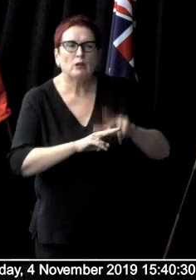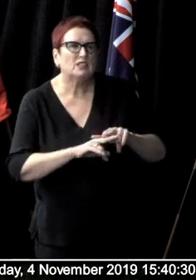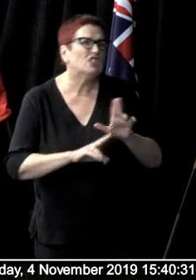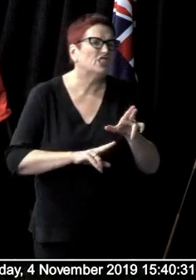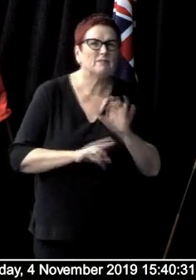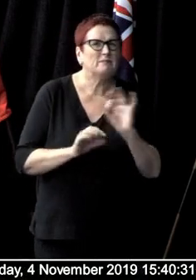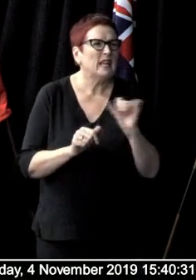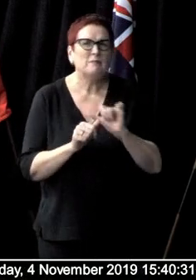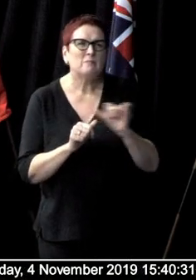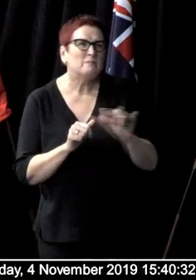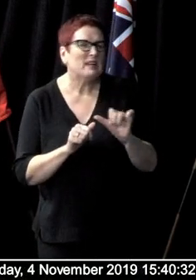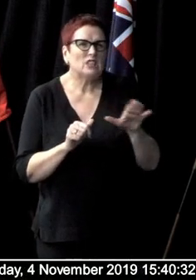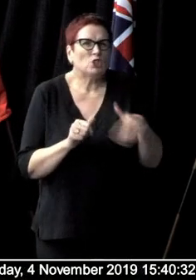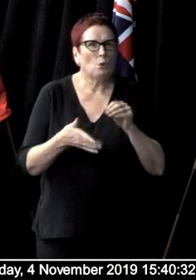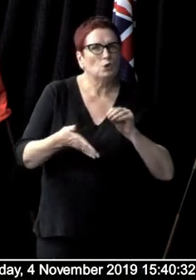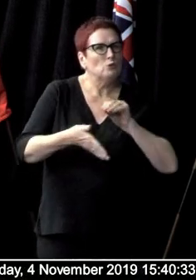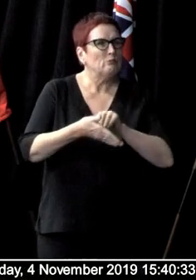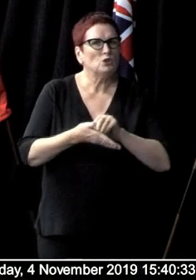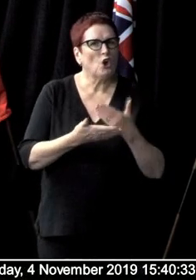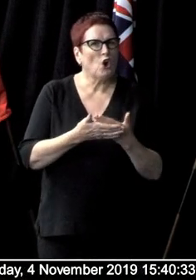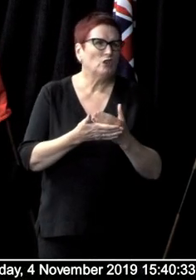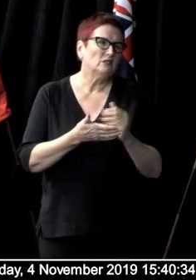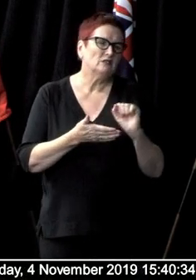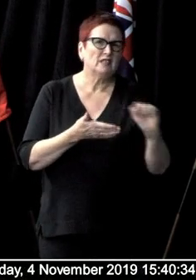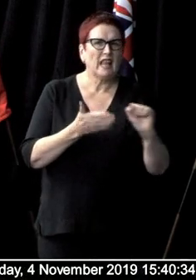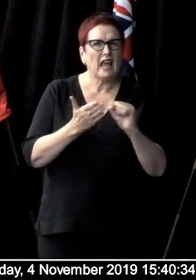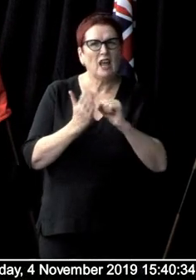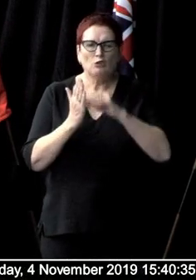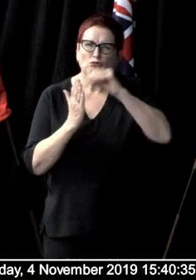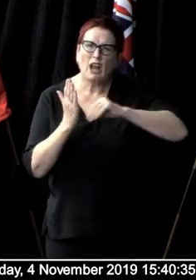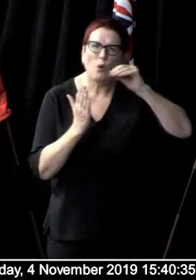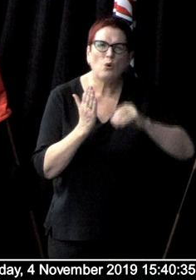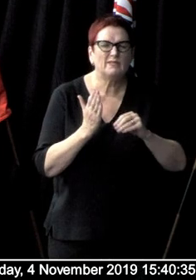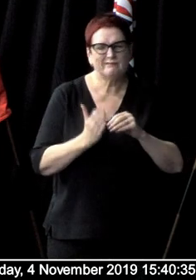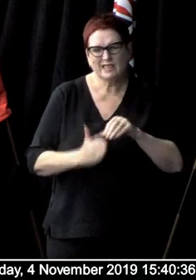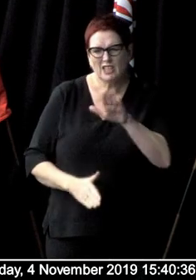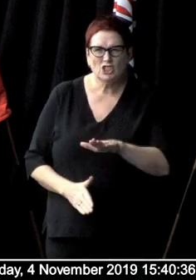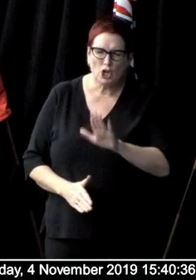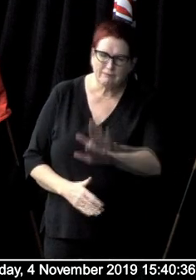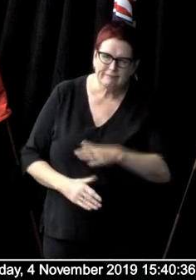not to be on the child’s tired or teachers are tired, it would be better not to risk